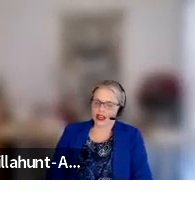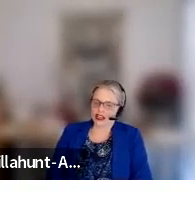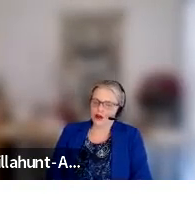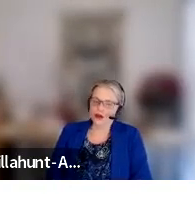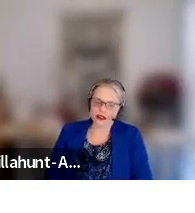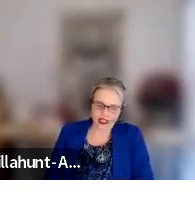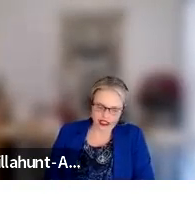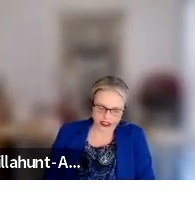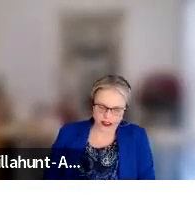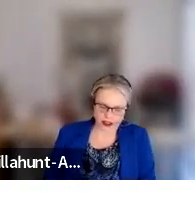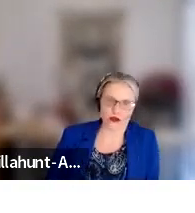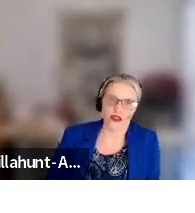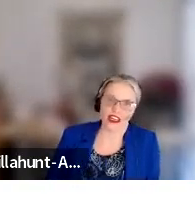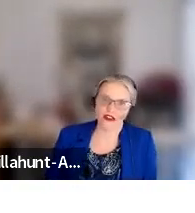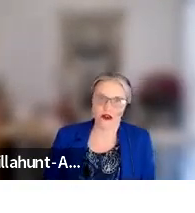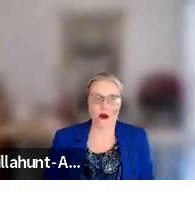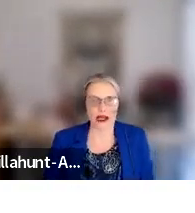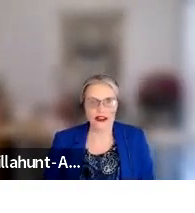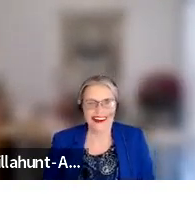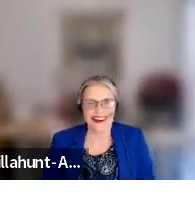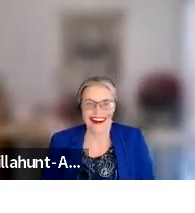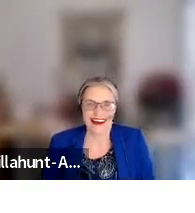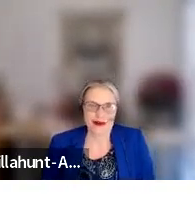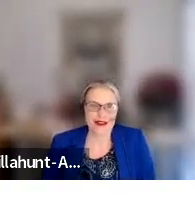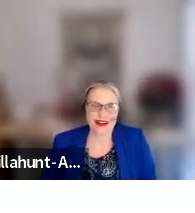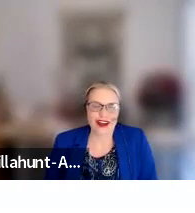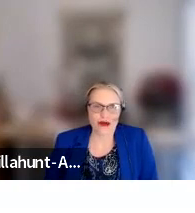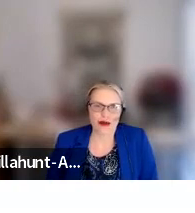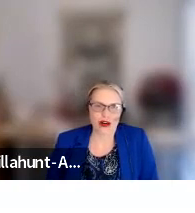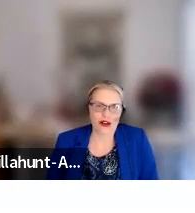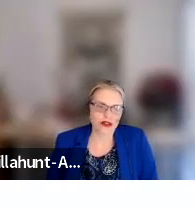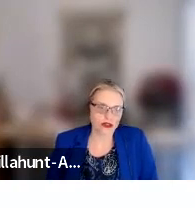I know we've been living in, you know, Zoom land for a while and we've been doing a lot of webinars.